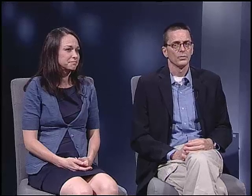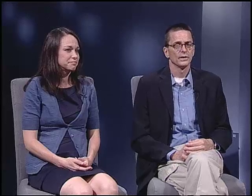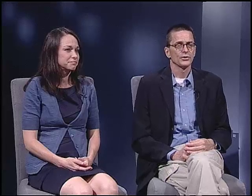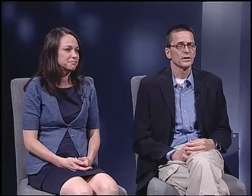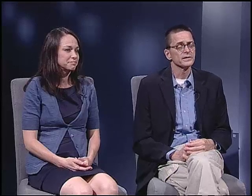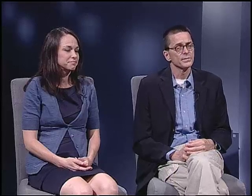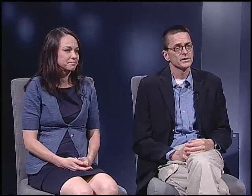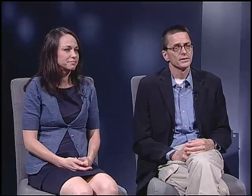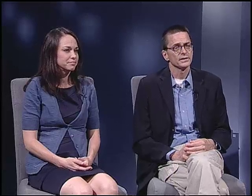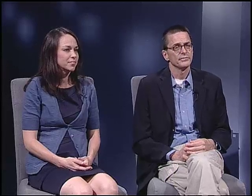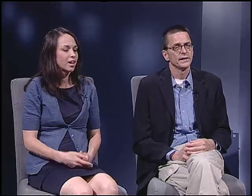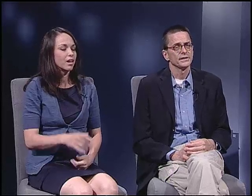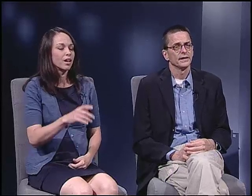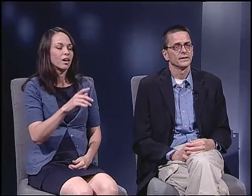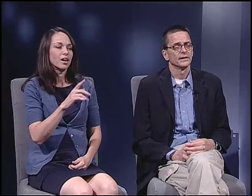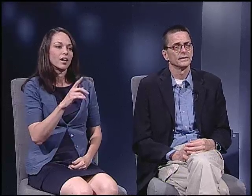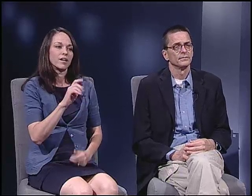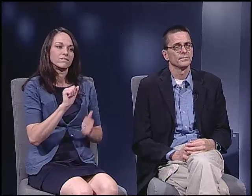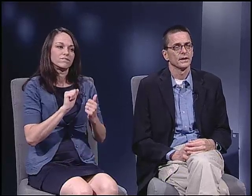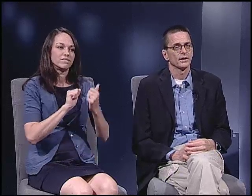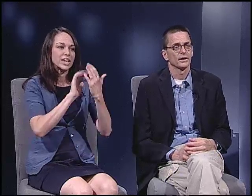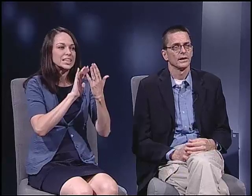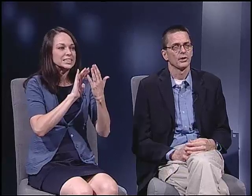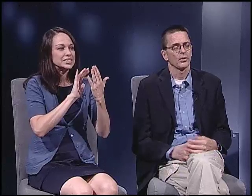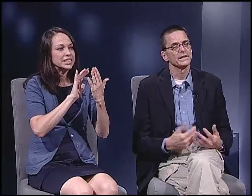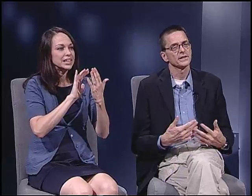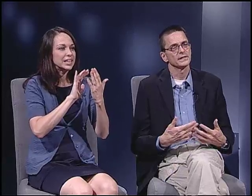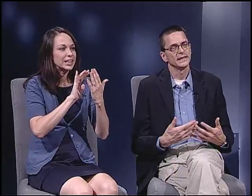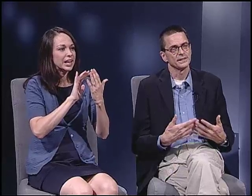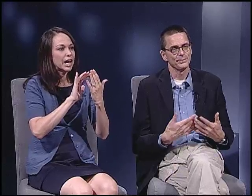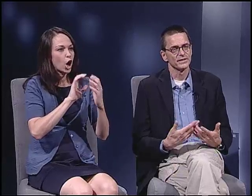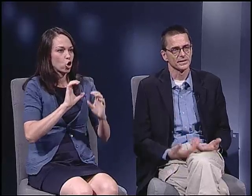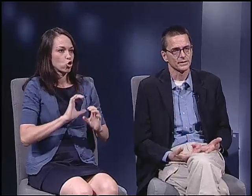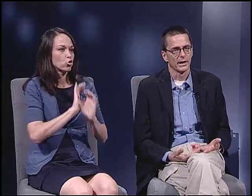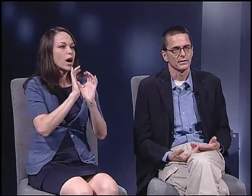Well, journalism is seriously facing a crisis in its business model.